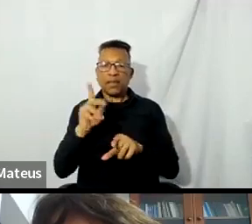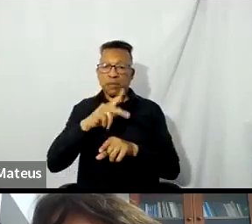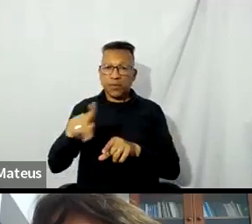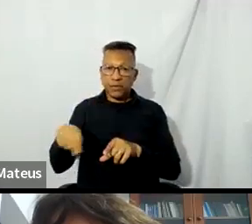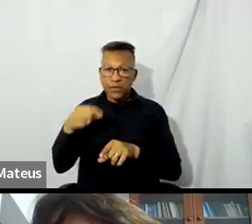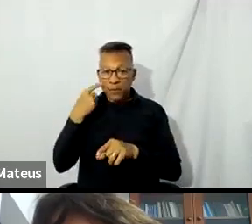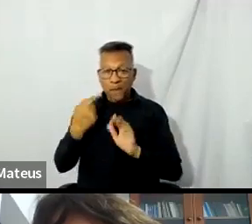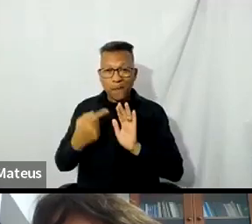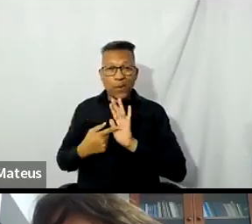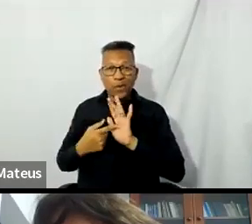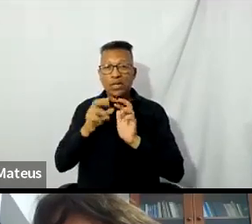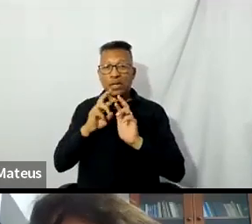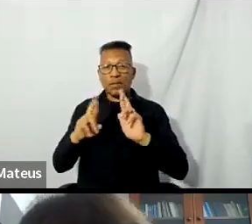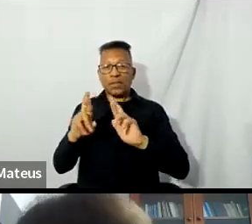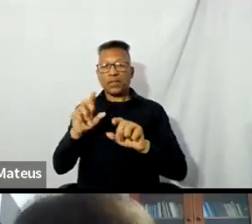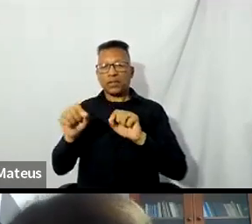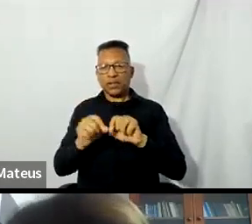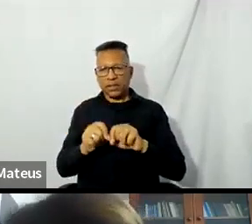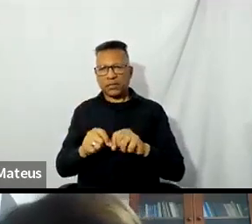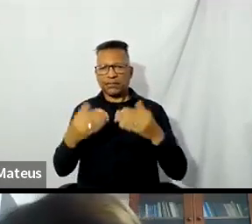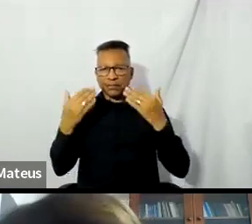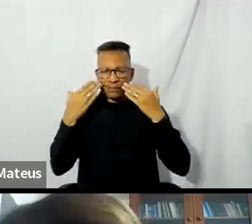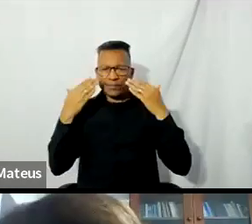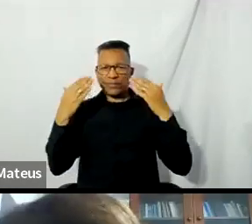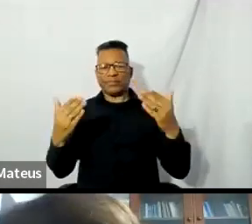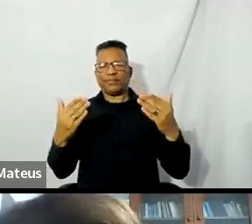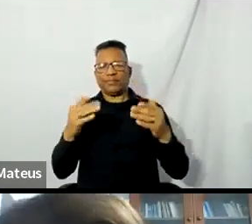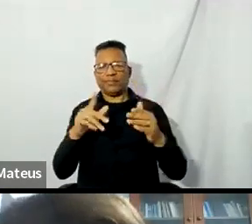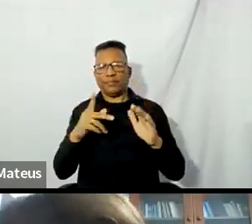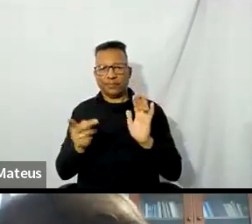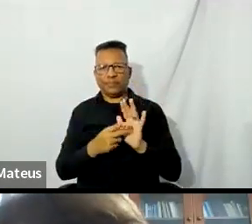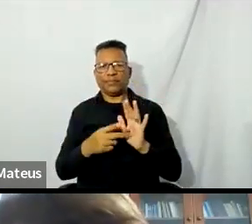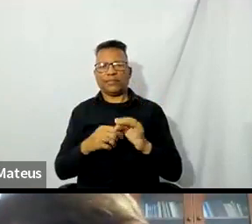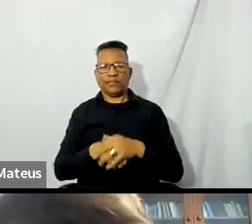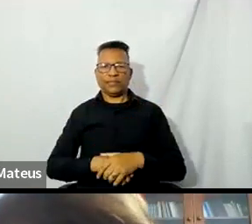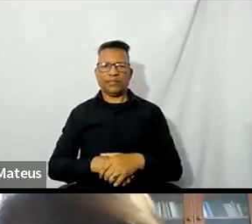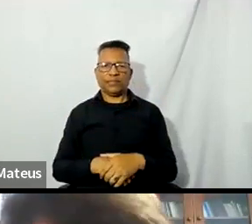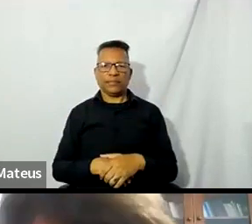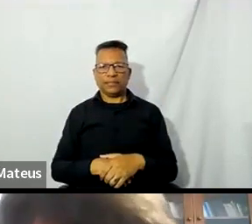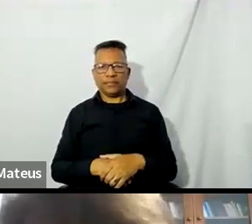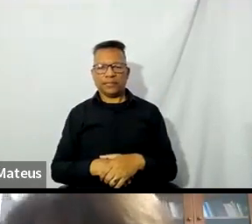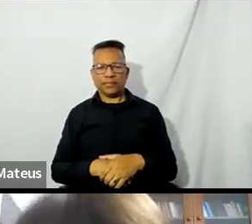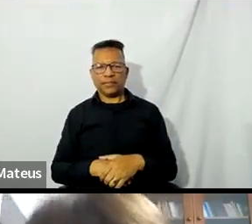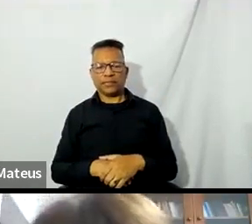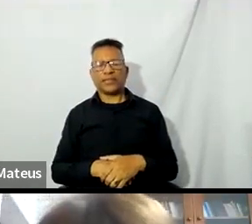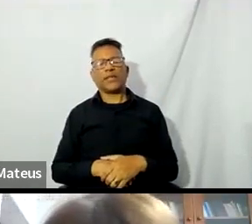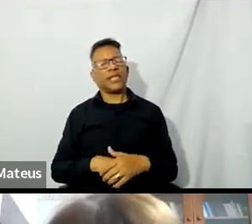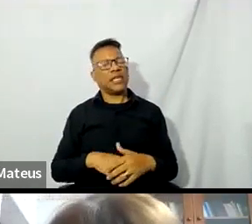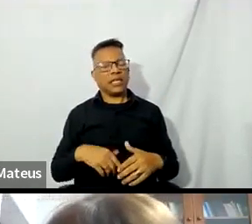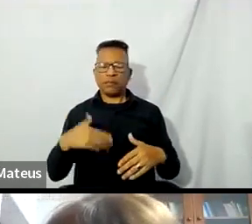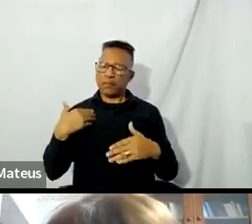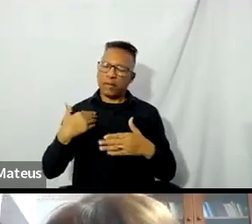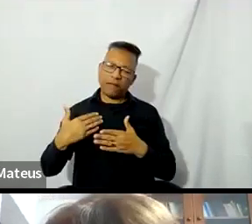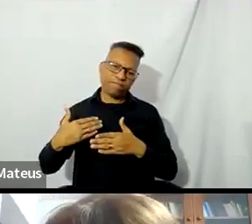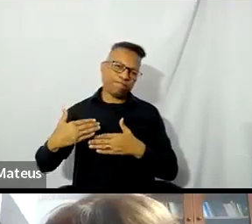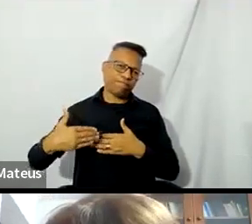embodies i'm thinking t inspiration inspiration from that . They They inspiration that: Yeah. ast sts all their lives, from from all their lives.